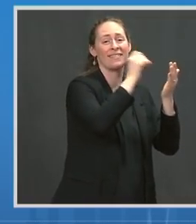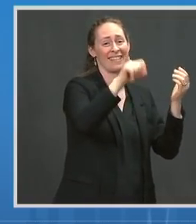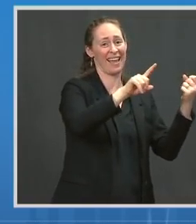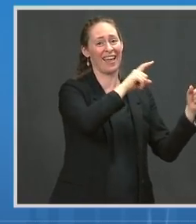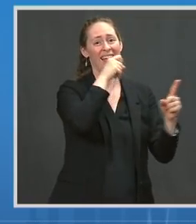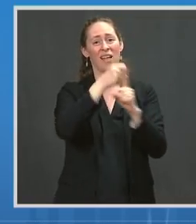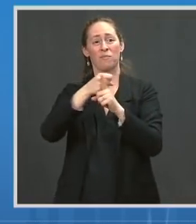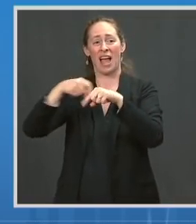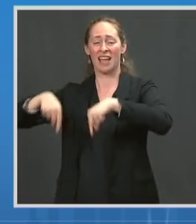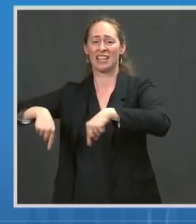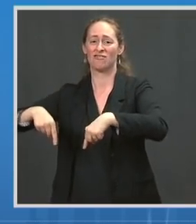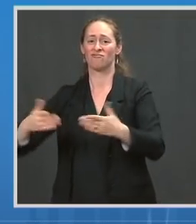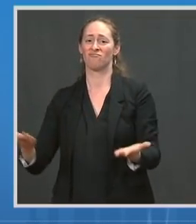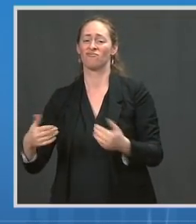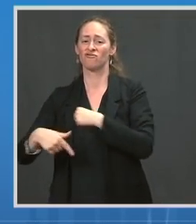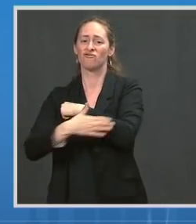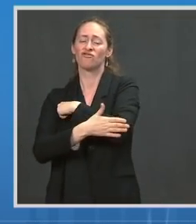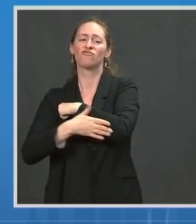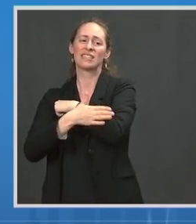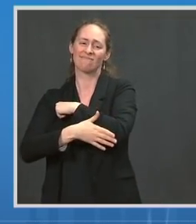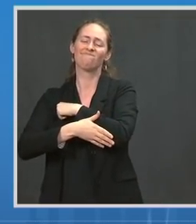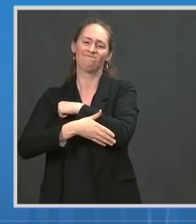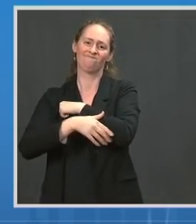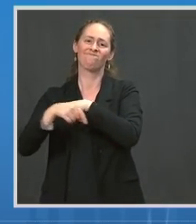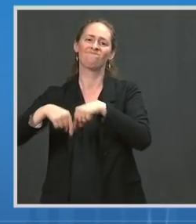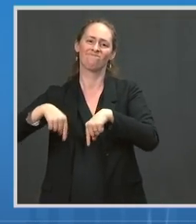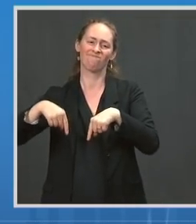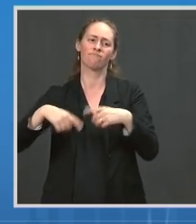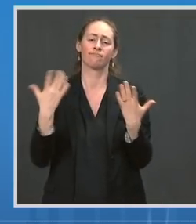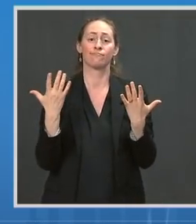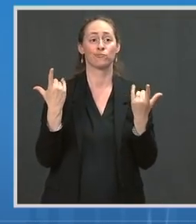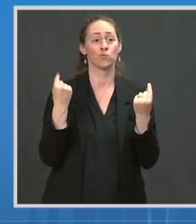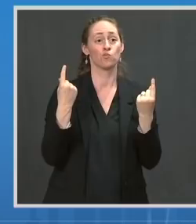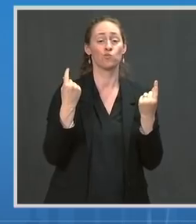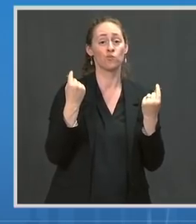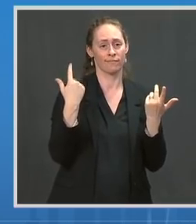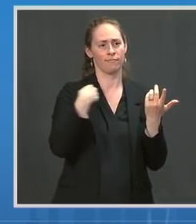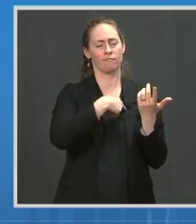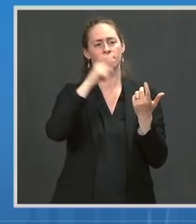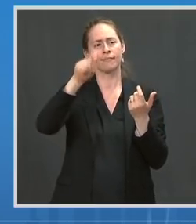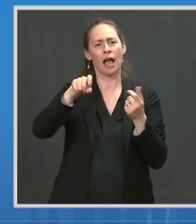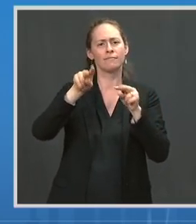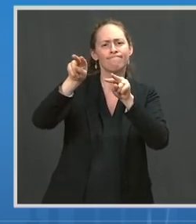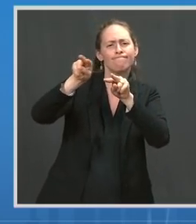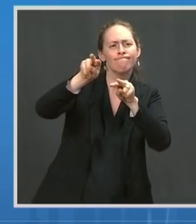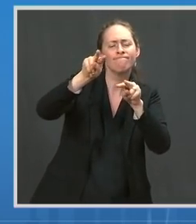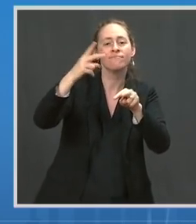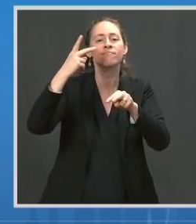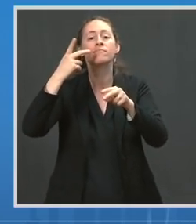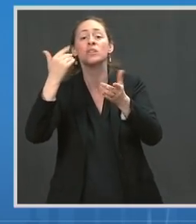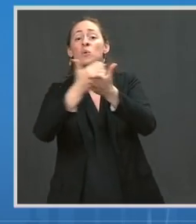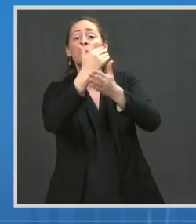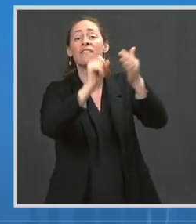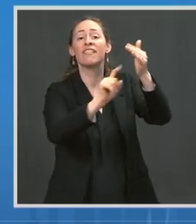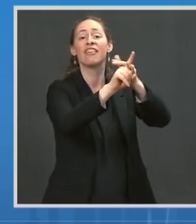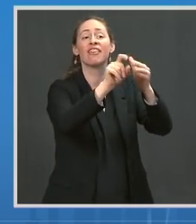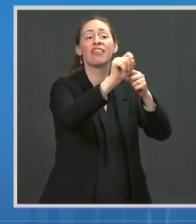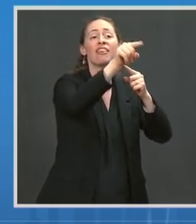as a challenge of keeping an eye on the possibility that variants will arise that we will have to make adjustments to,